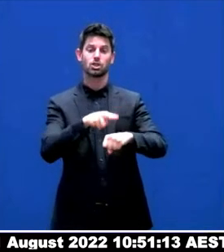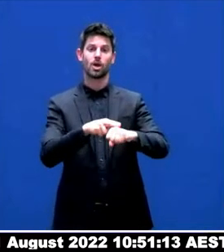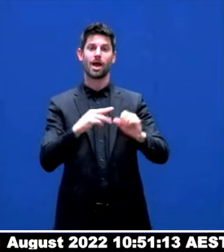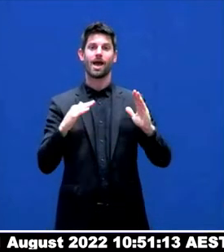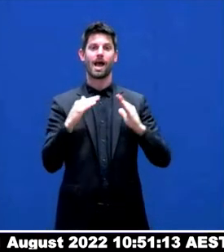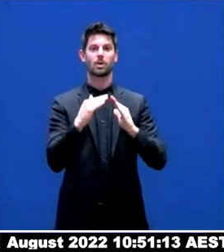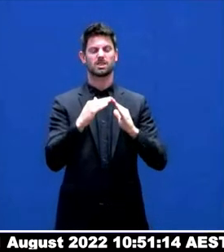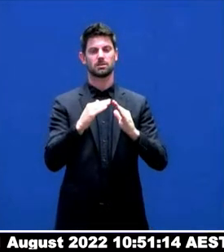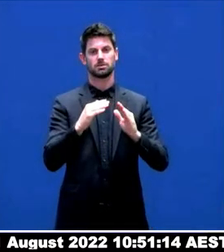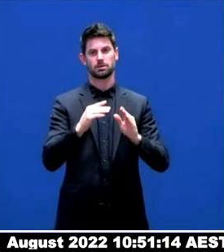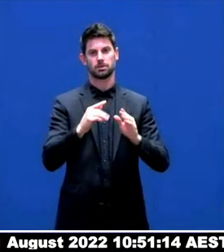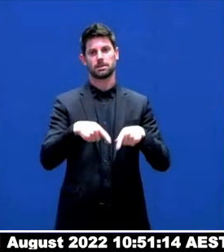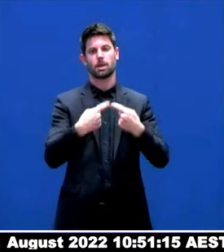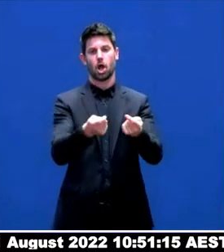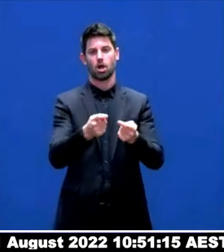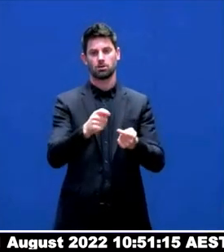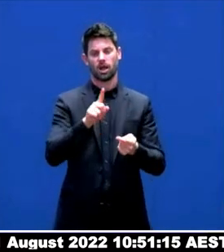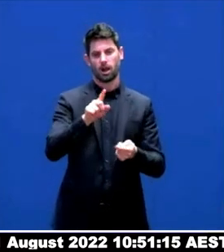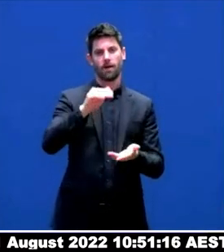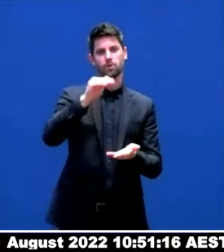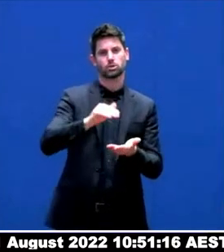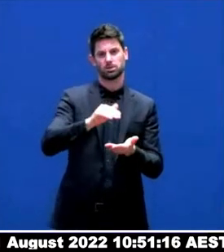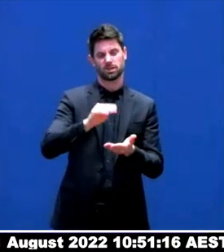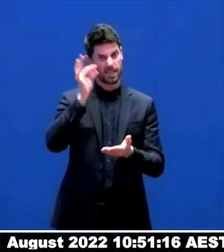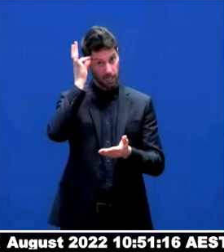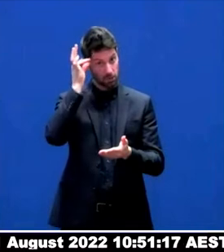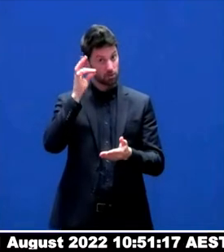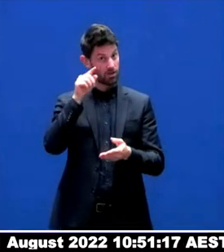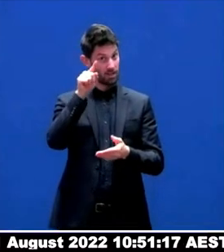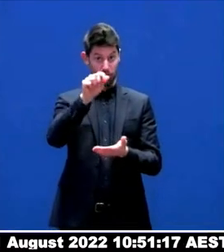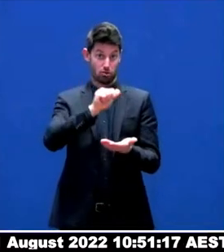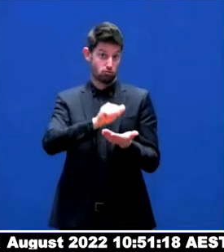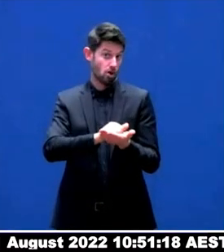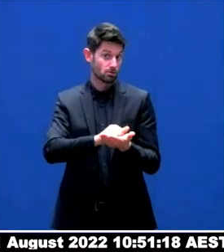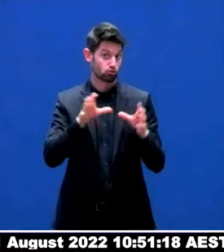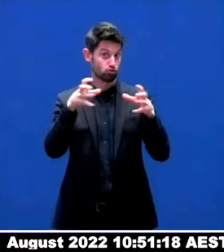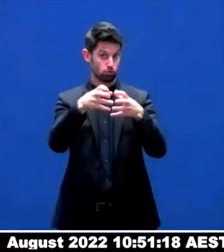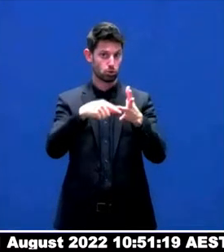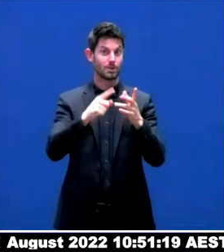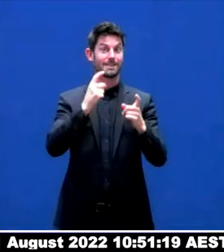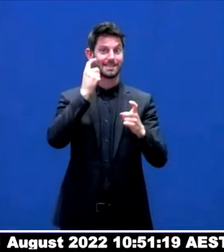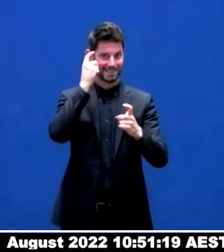Council would be an appropriate forum to take a rights-based approach to housing and